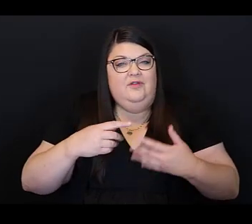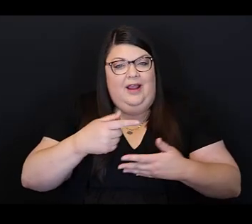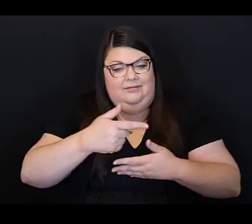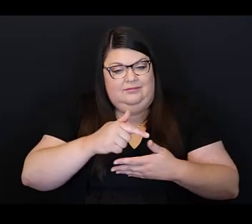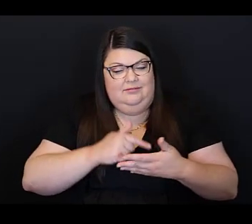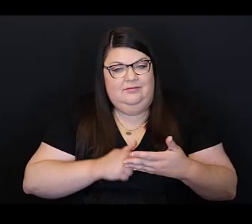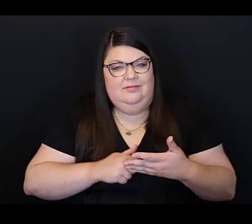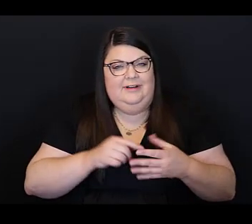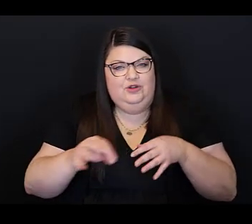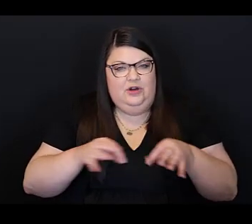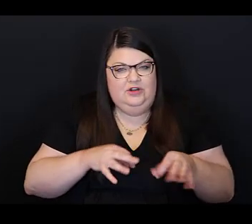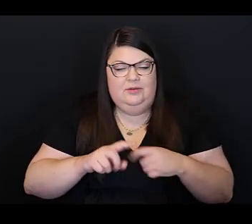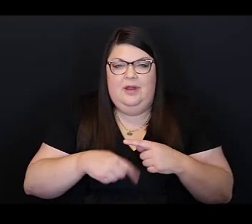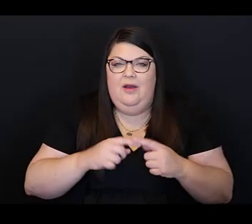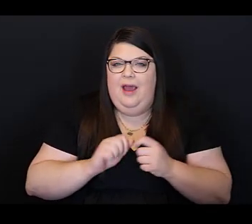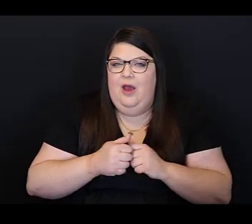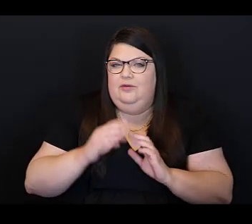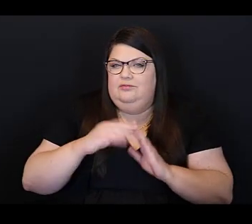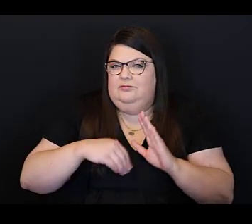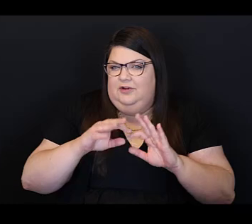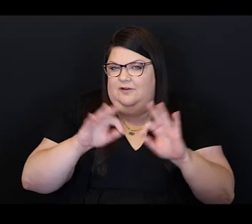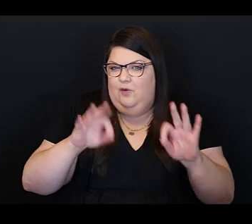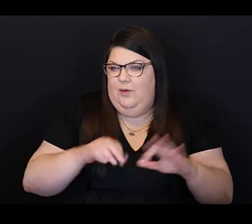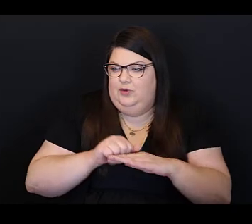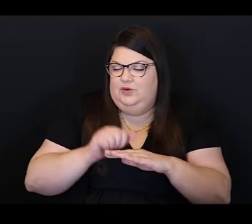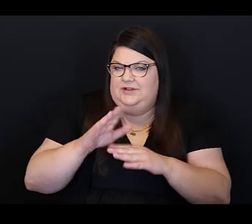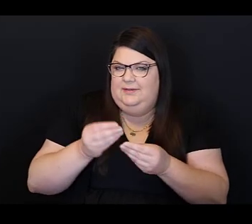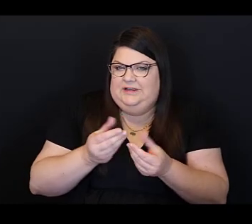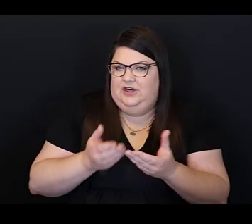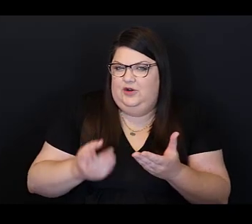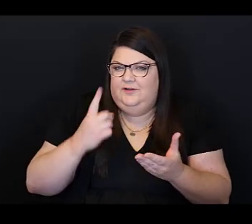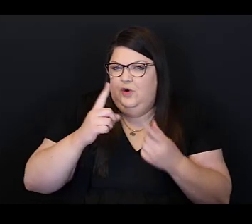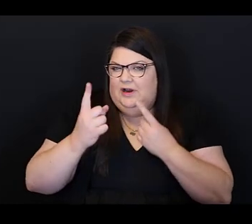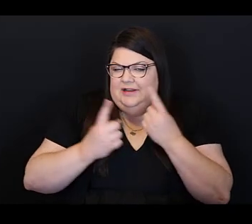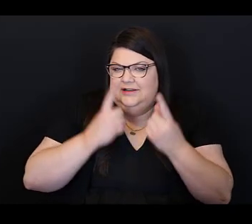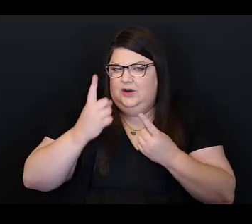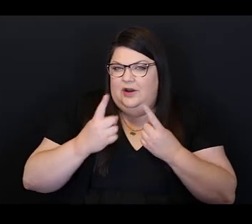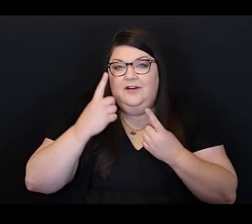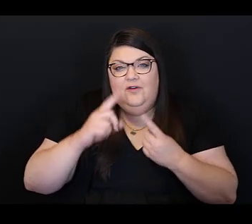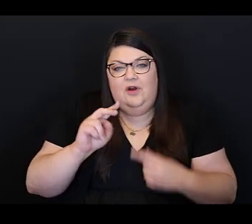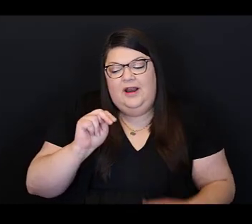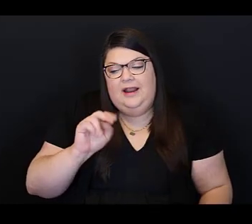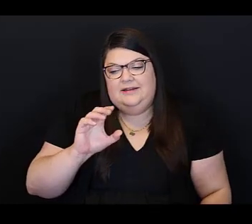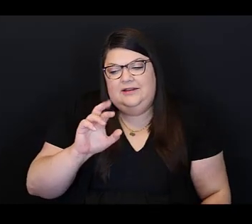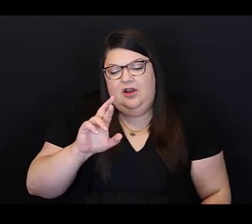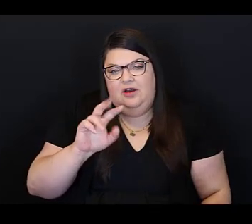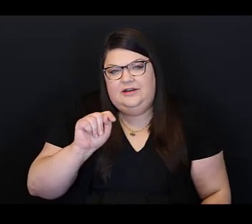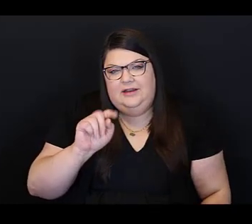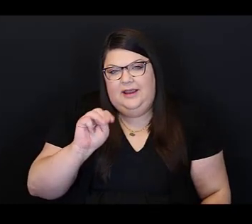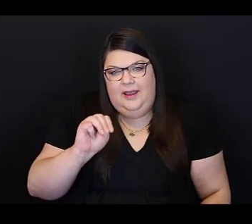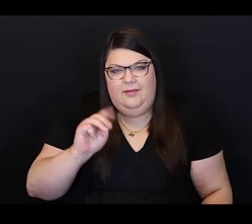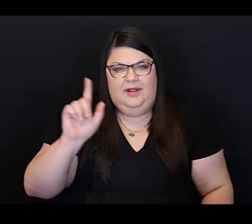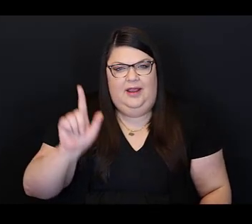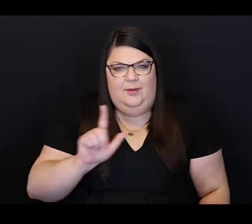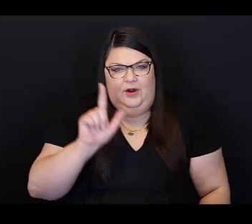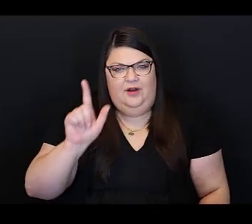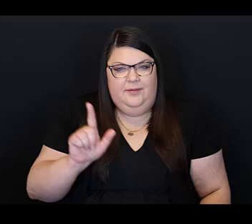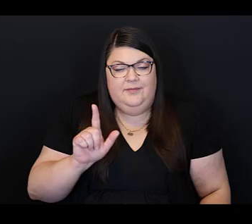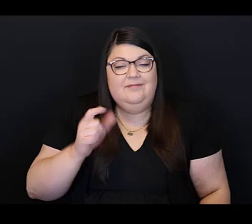instructions on how to complete the form to submit materials for consideration for the NCRTM library.